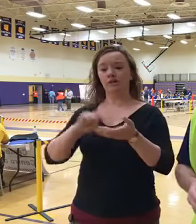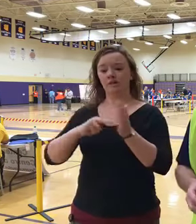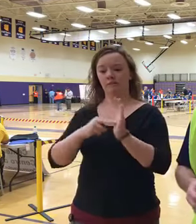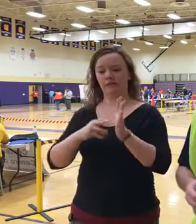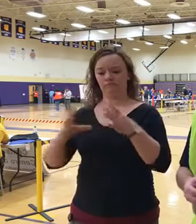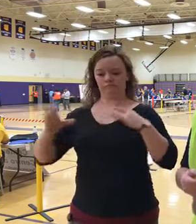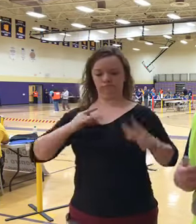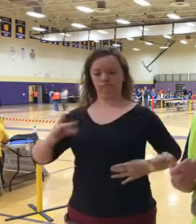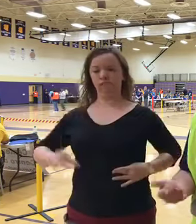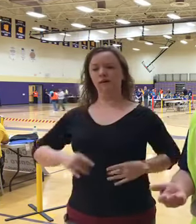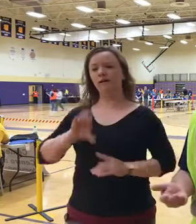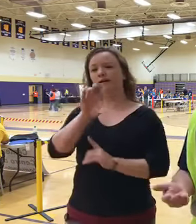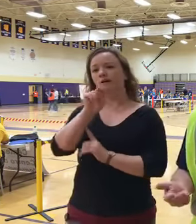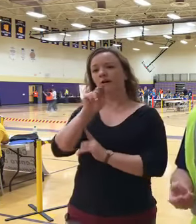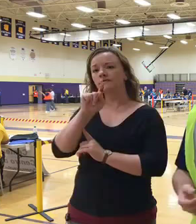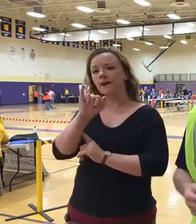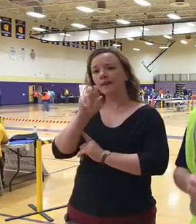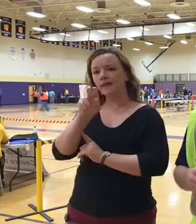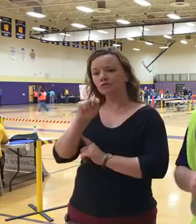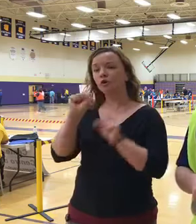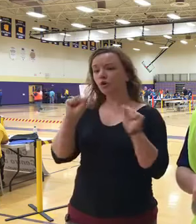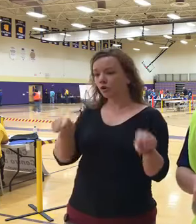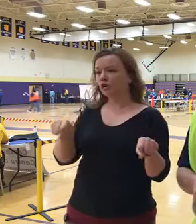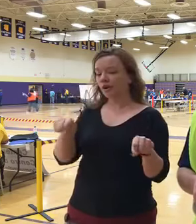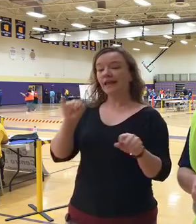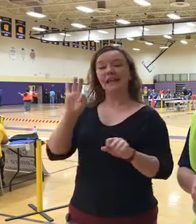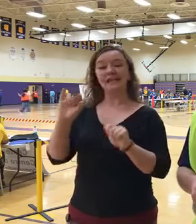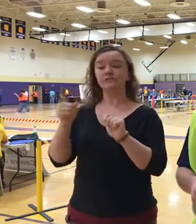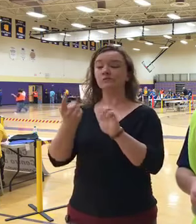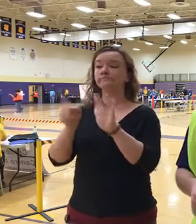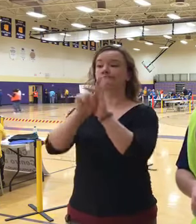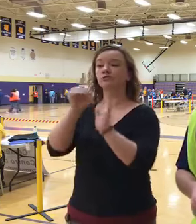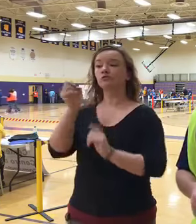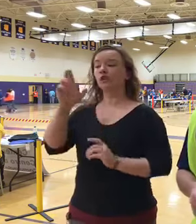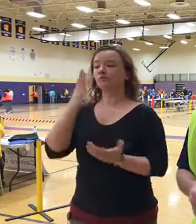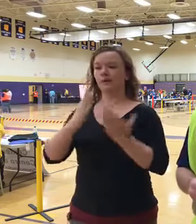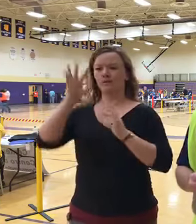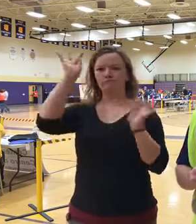If you just went to a shelter, you might not know that you’ve been contaminated